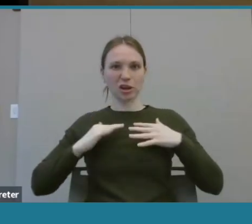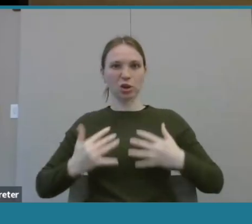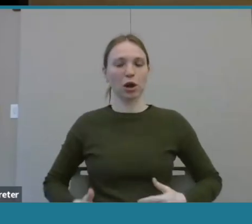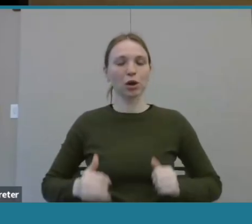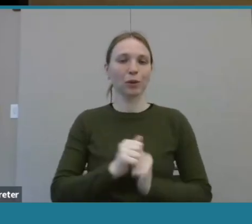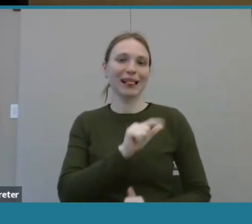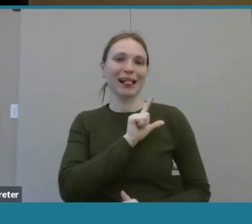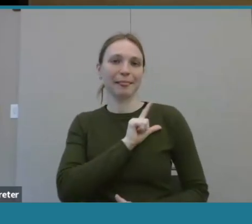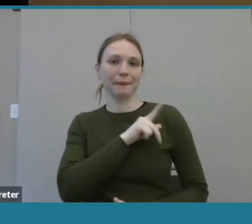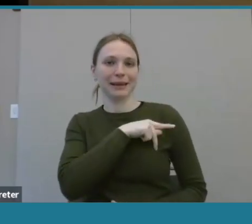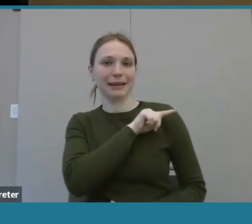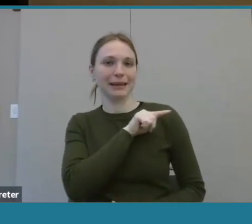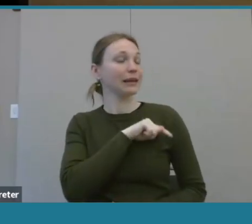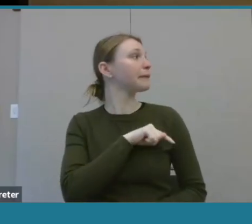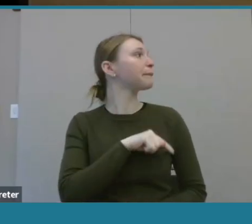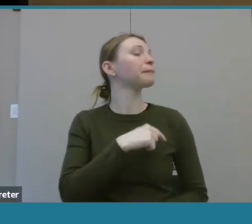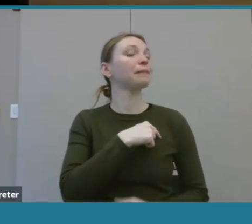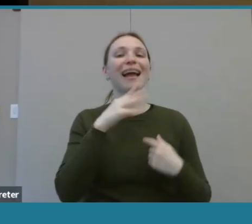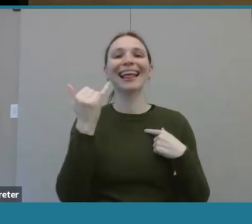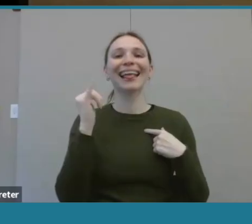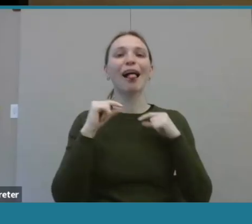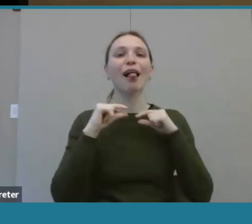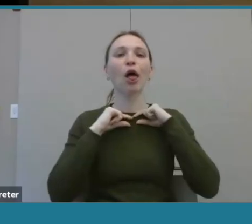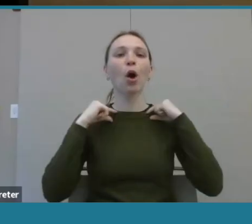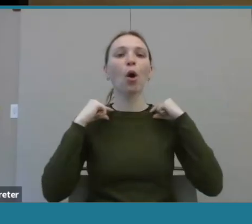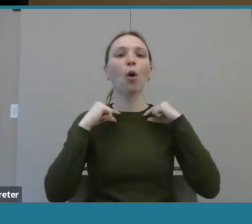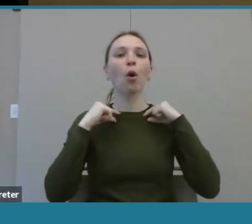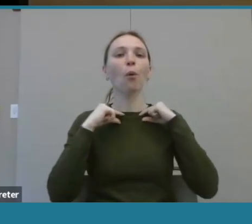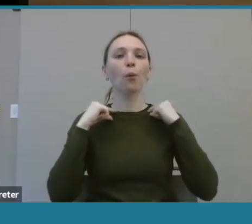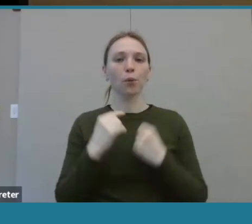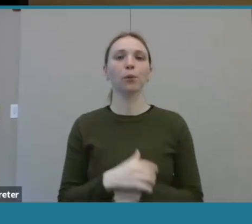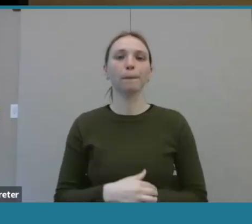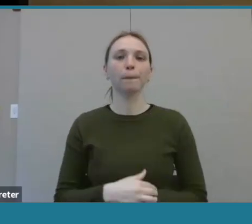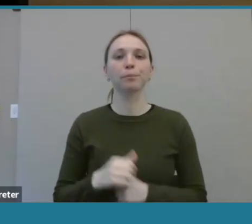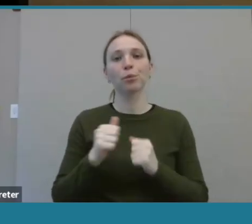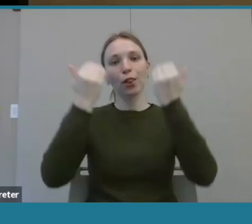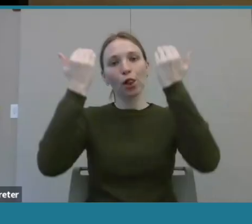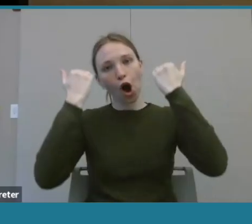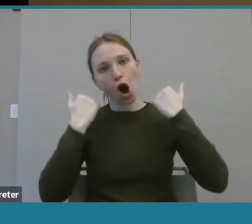Zoo's logo on the front and a yellow collar peeking in my neck with long hair and glasses.